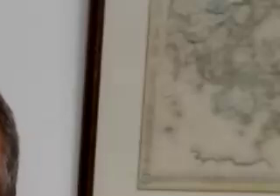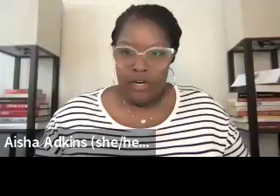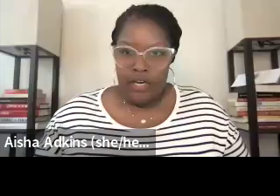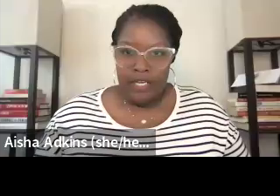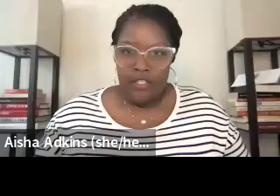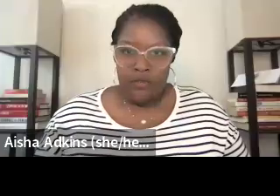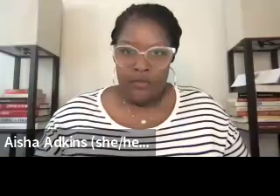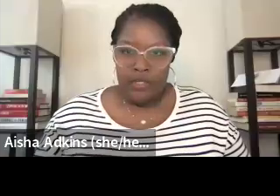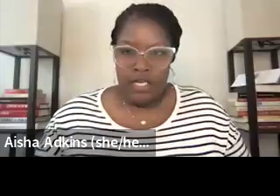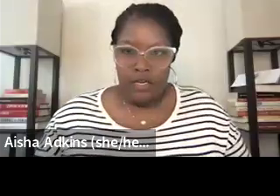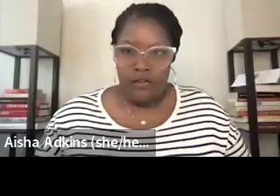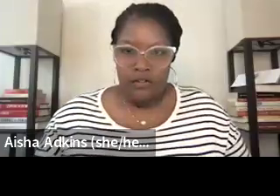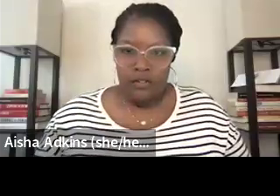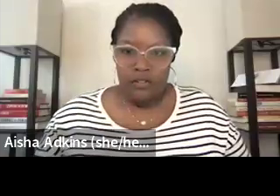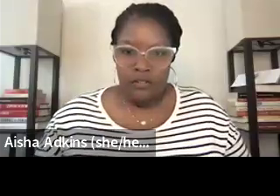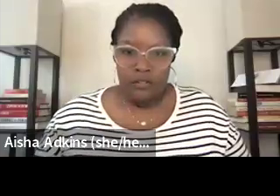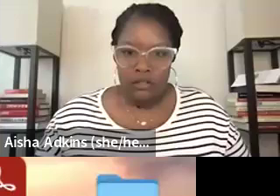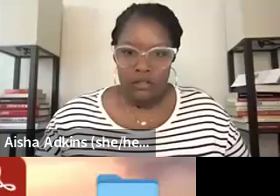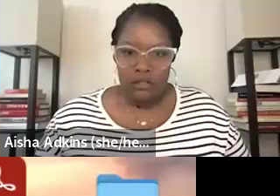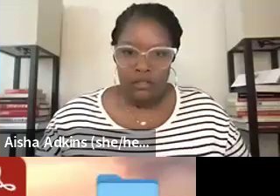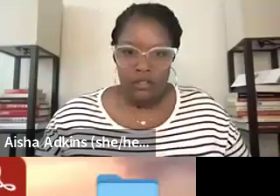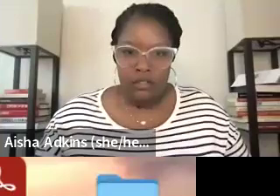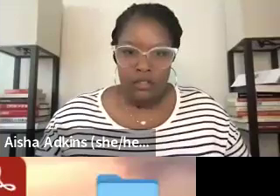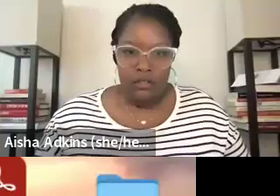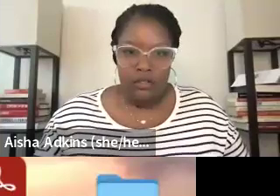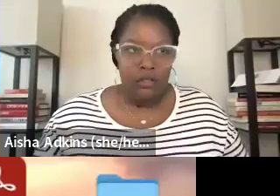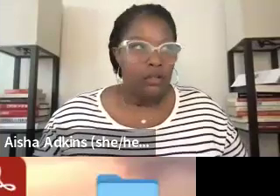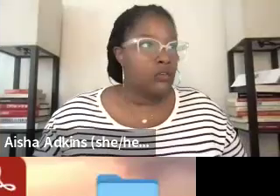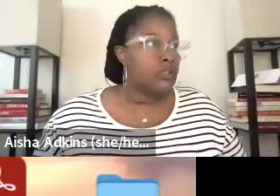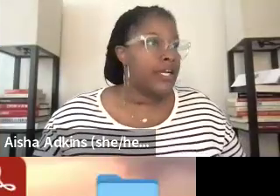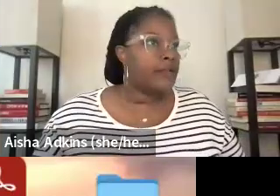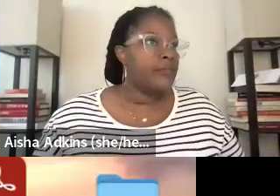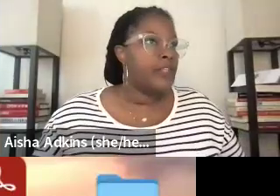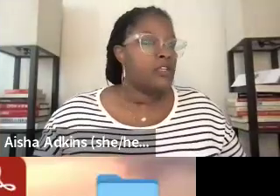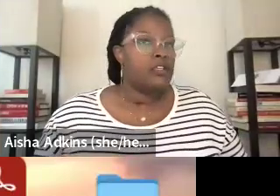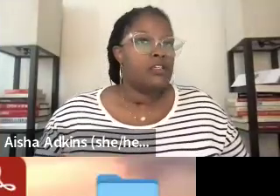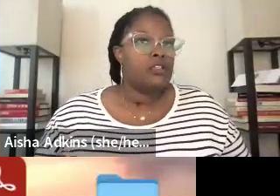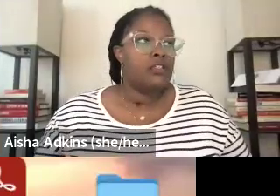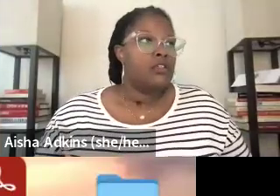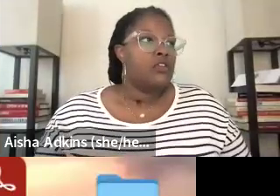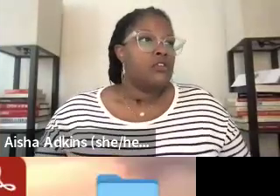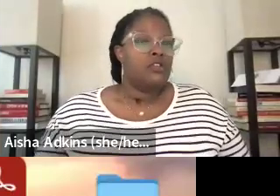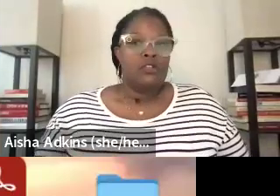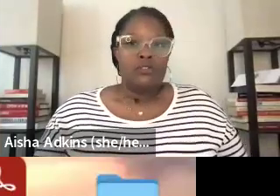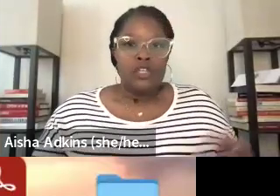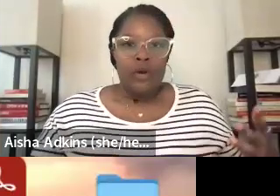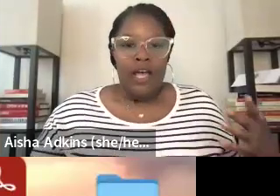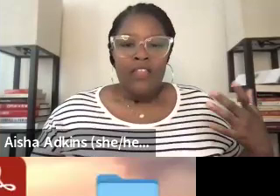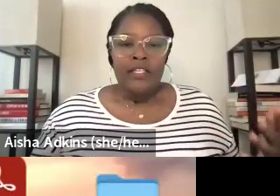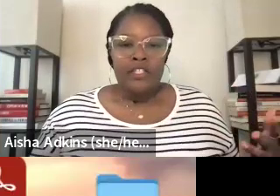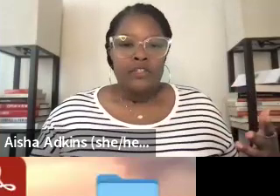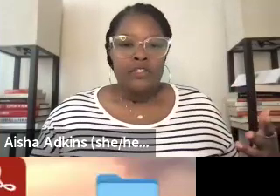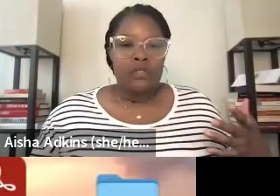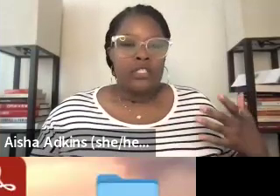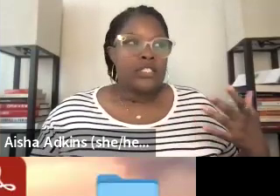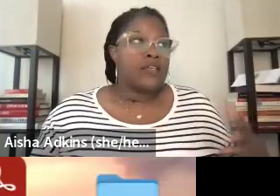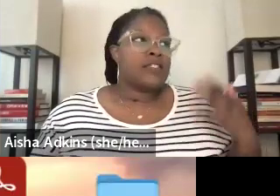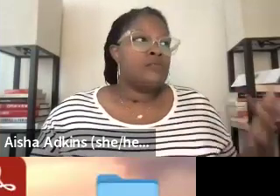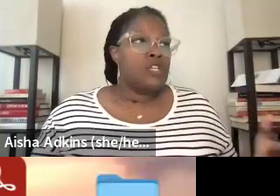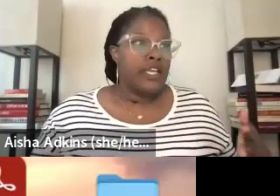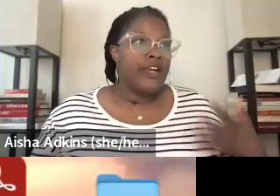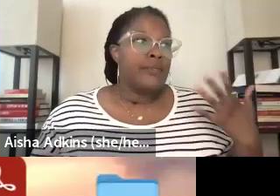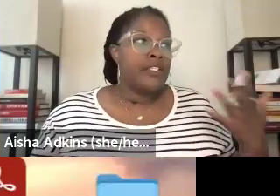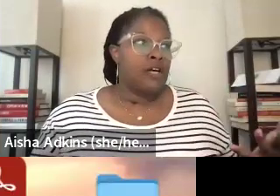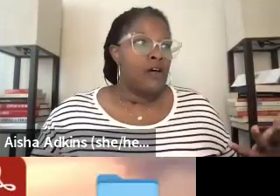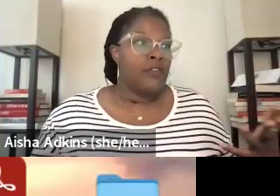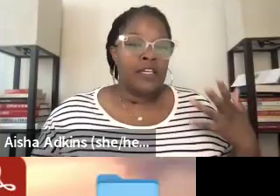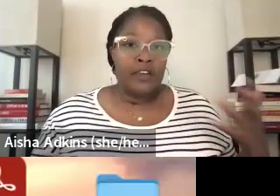sharing my screen now. All right, so I'd like to discuss community care, mental health, and